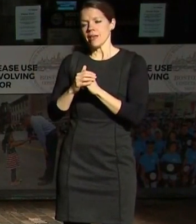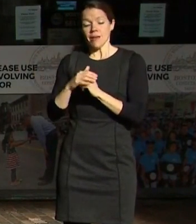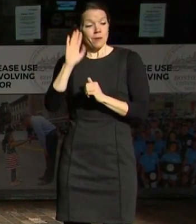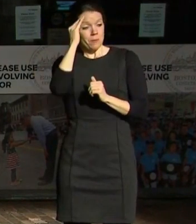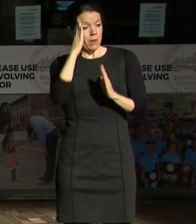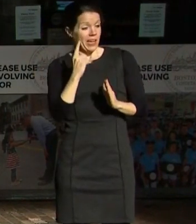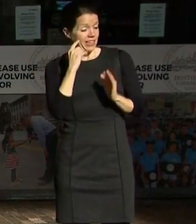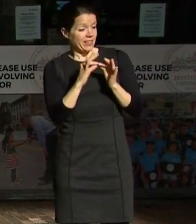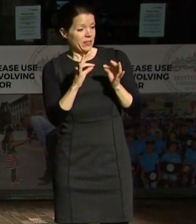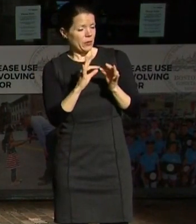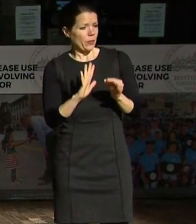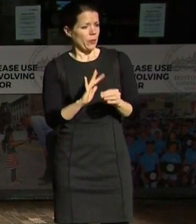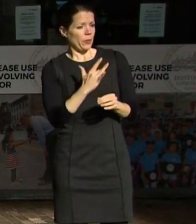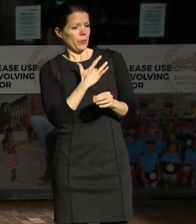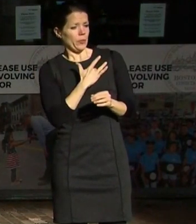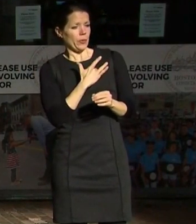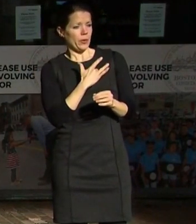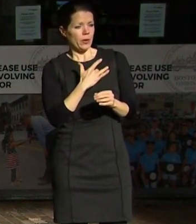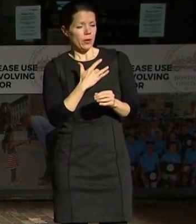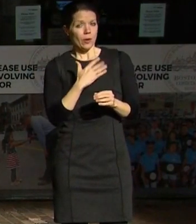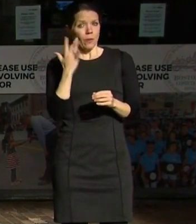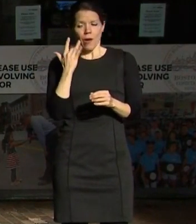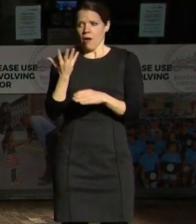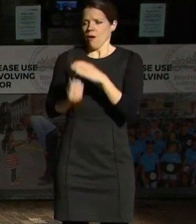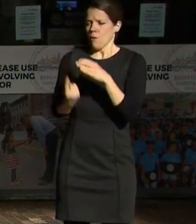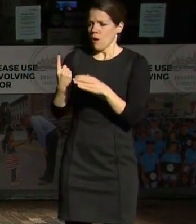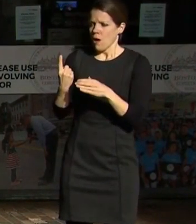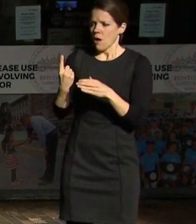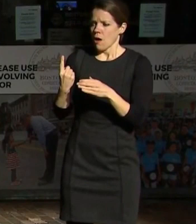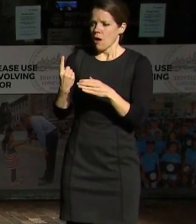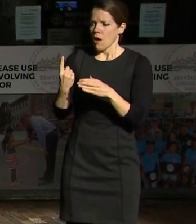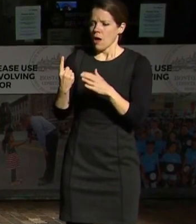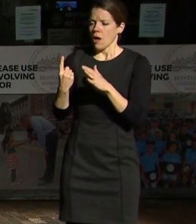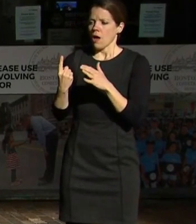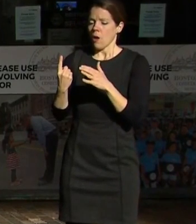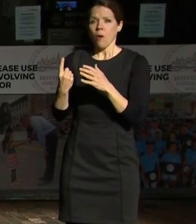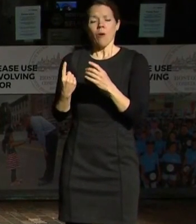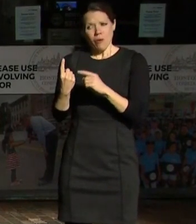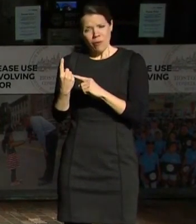AGAIN, THIS ONE HIT US A PRETTY TOUGH BUT AS THE MAYOR ALLUDED TO, WE CAN ALL DO MORE TO PREVENT THE SPREAD OF THIS